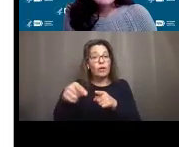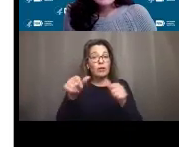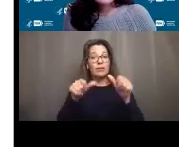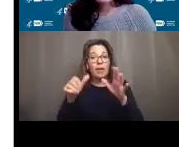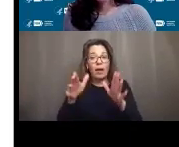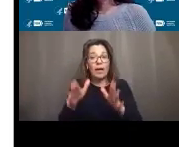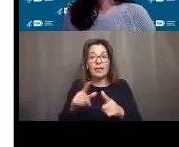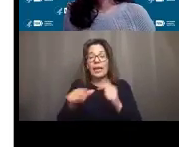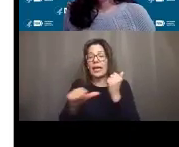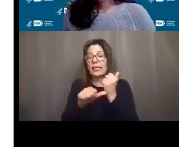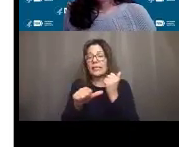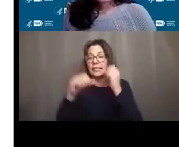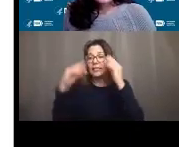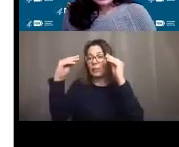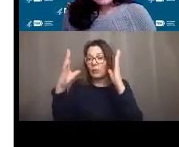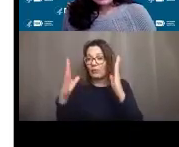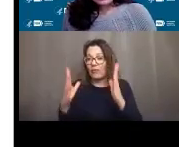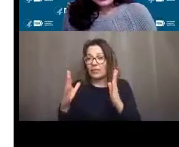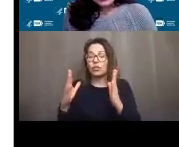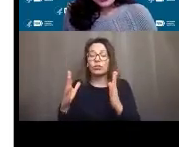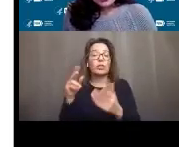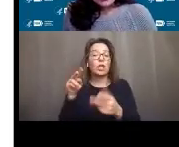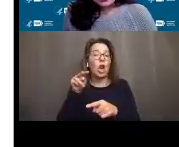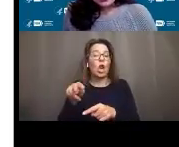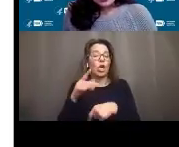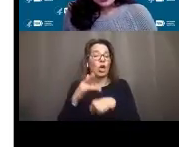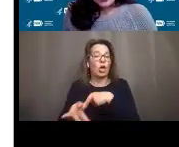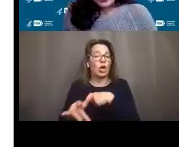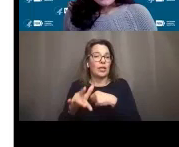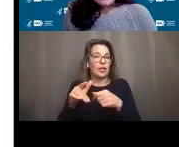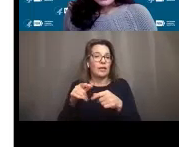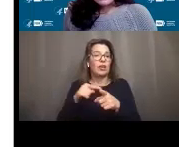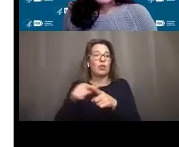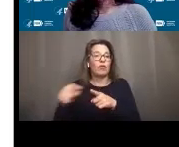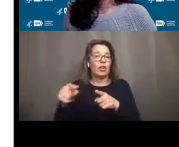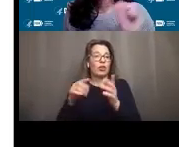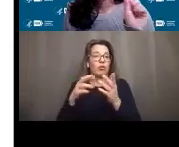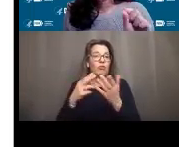So the types of research that one can propose to conduct